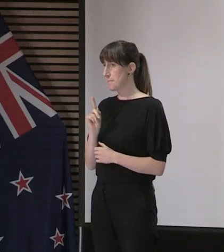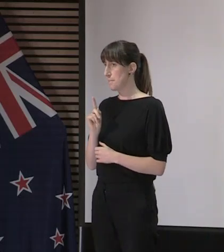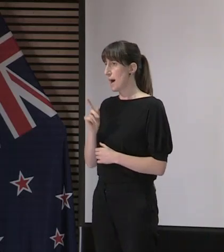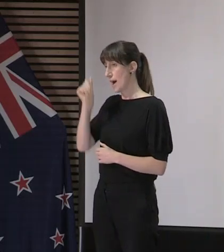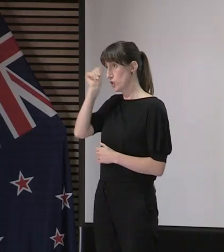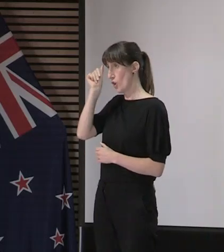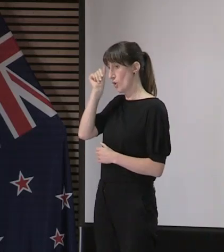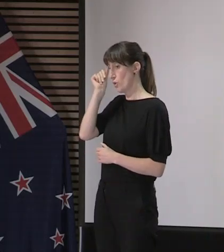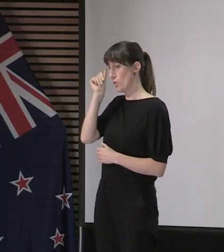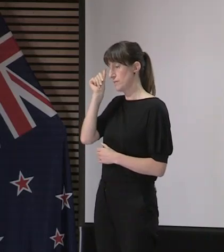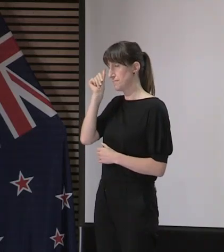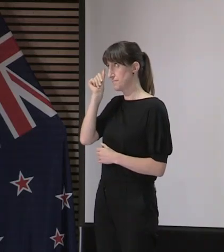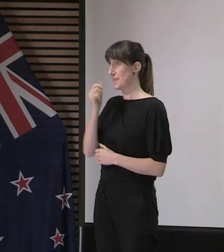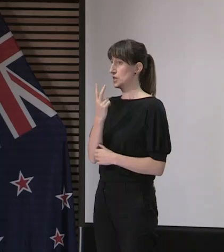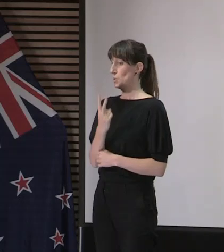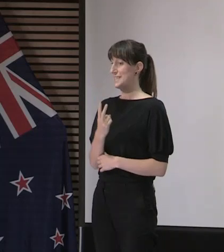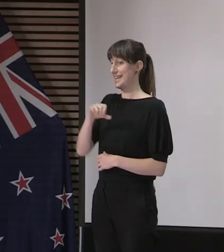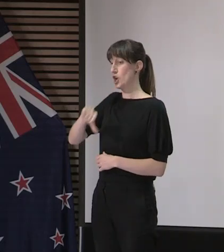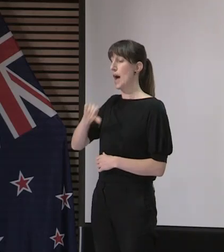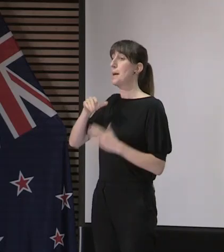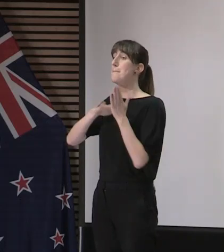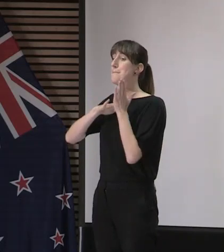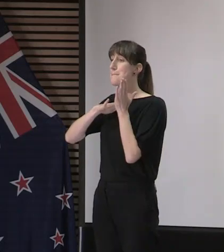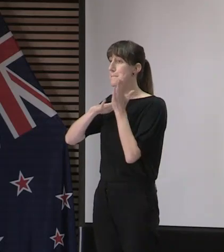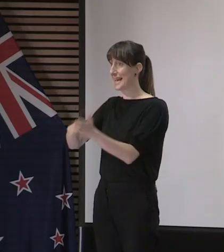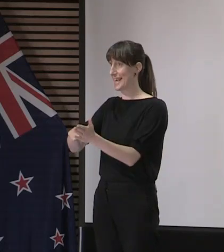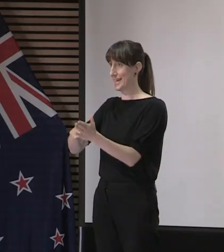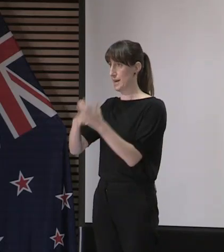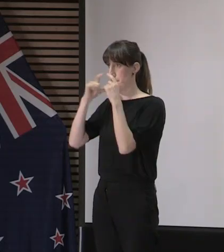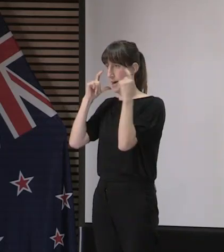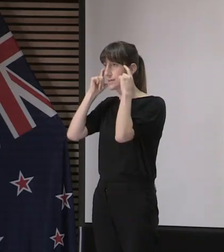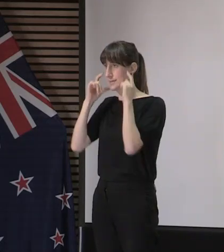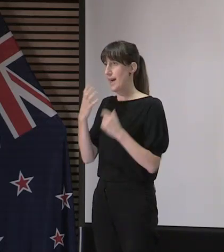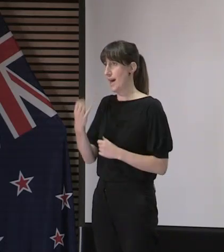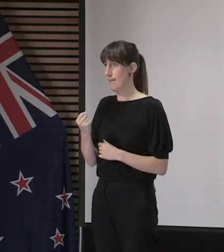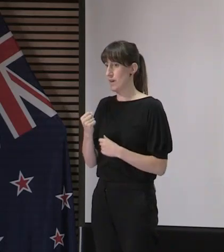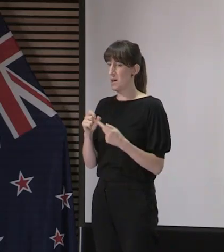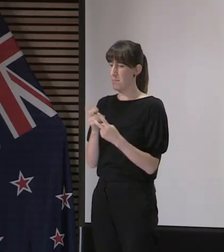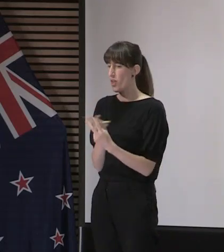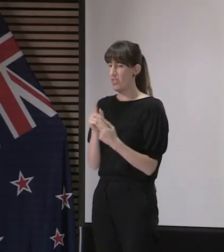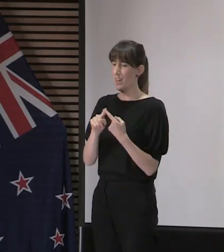paracetamol rotated out to maintain the levels. There is